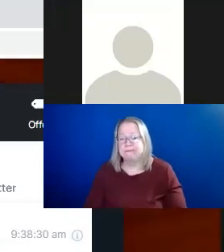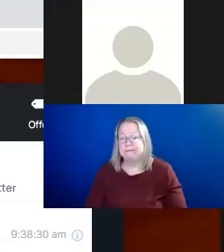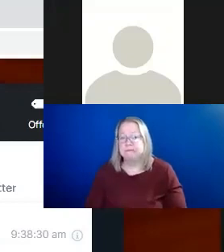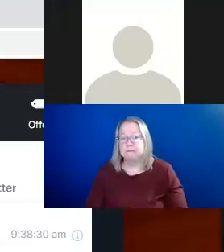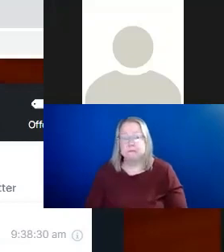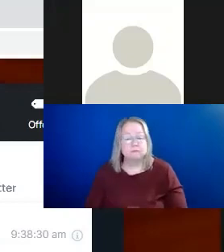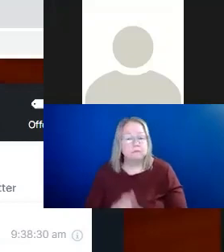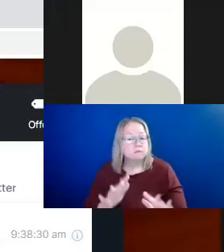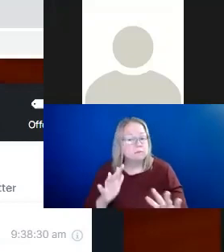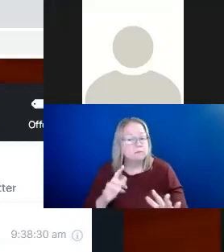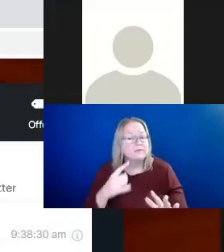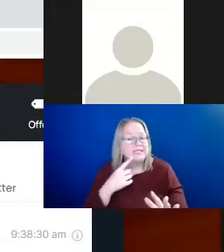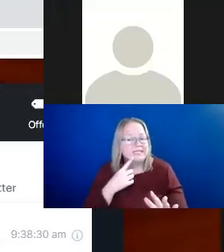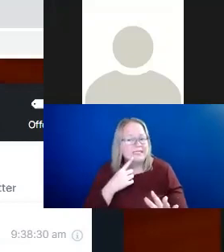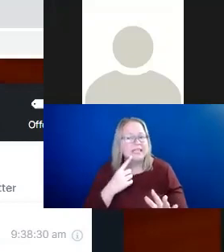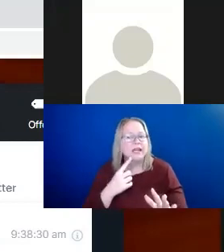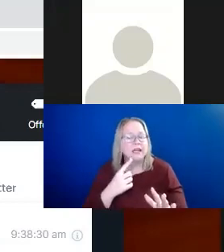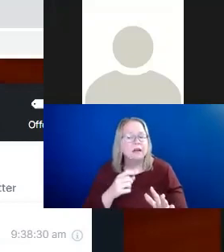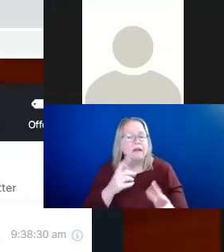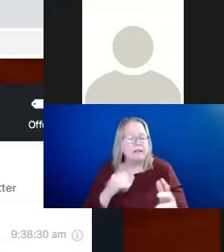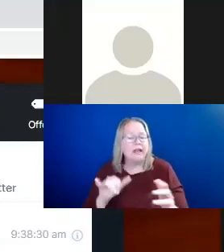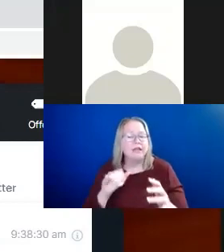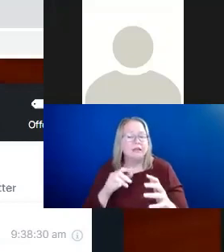We